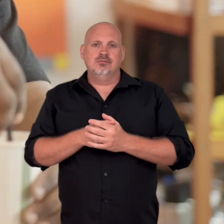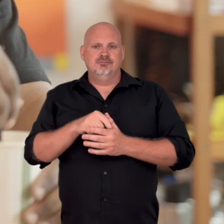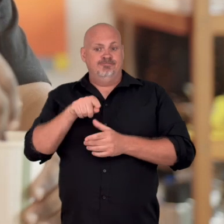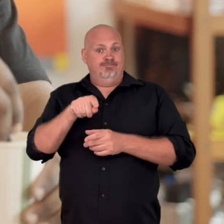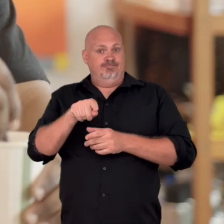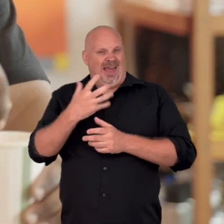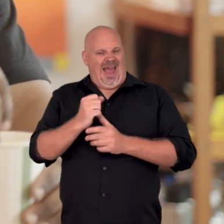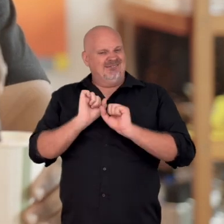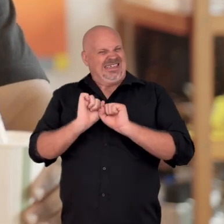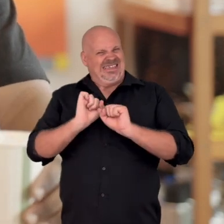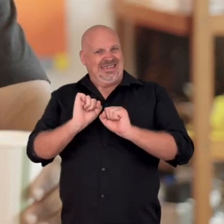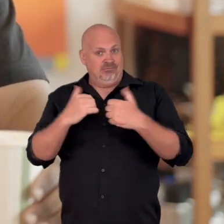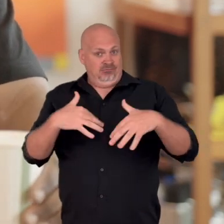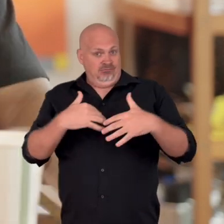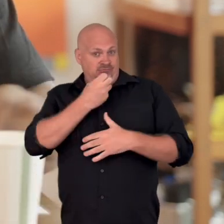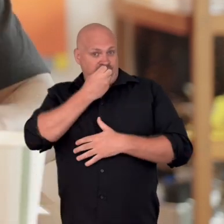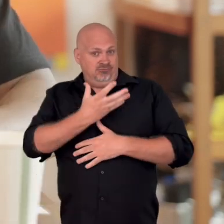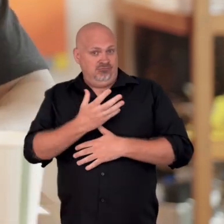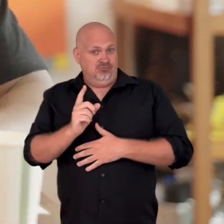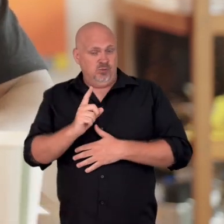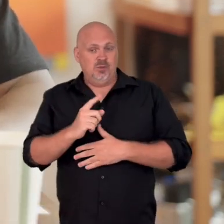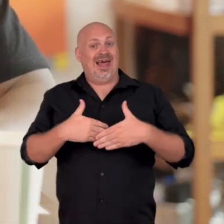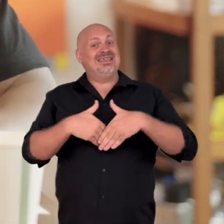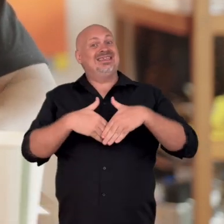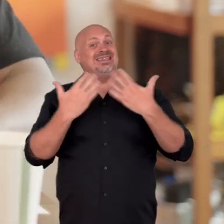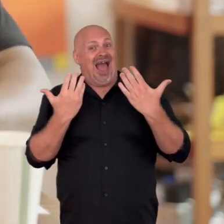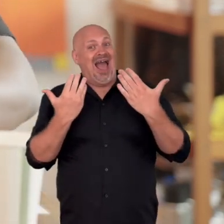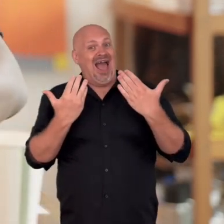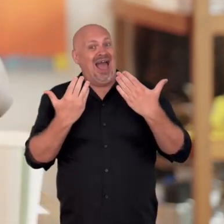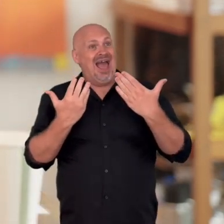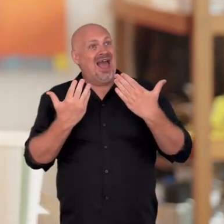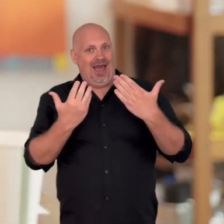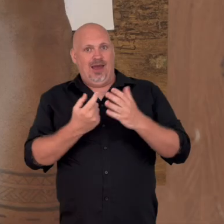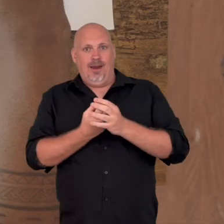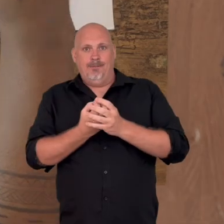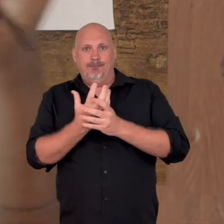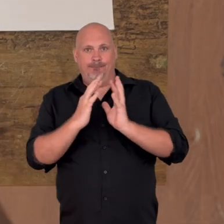it opens up and in the night time it closes I know remember what my mom used to say